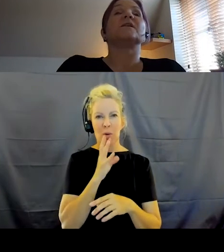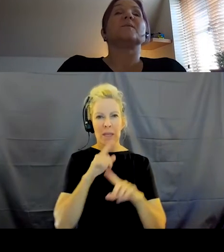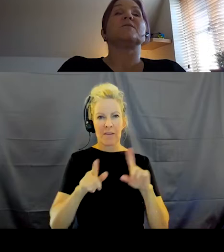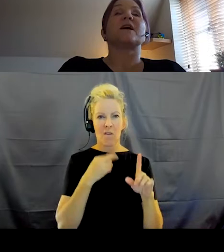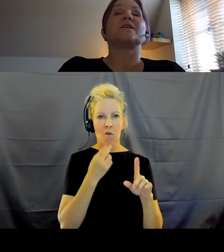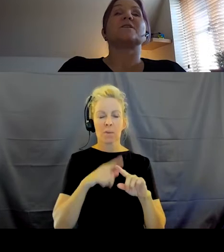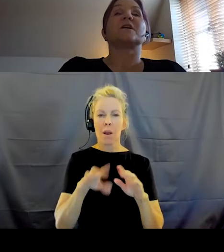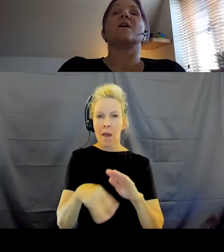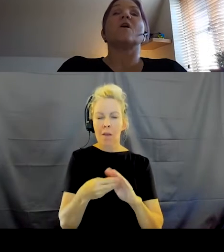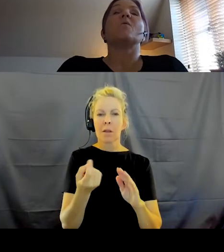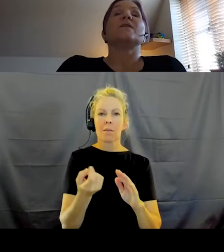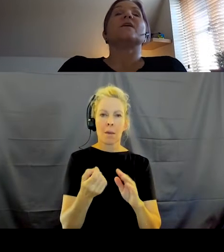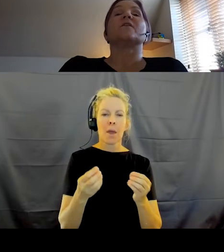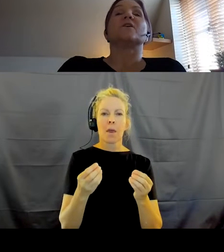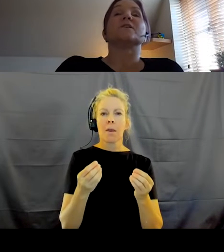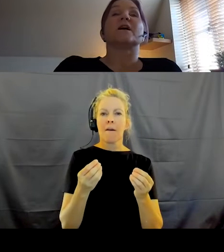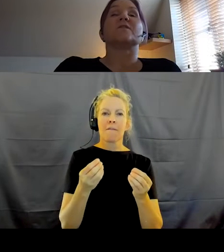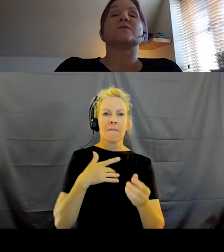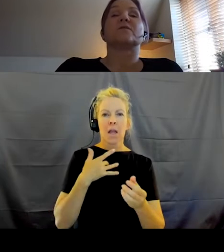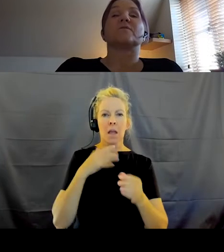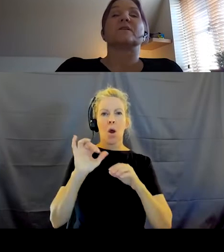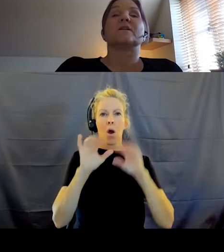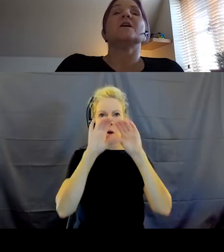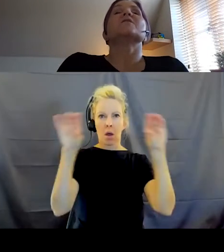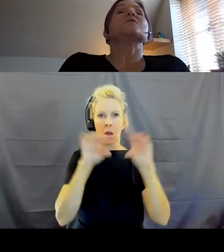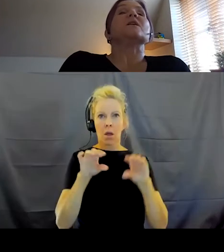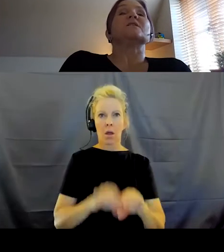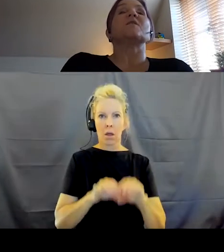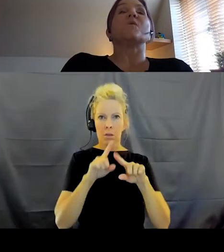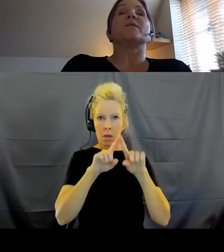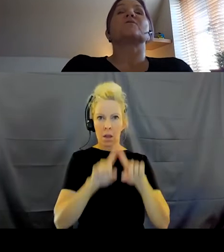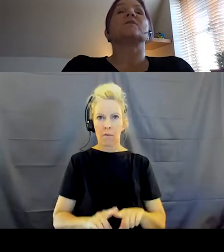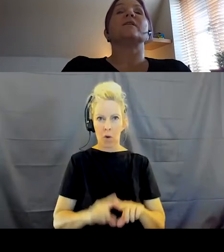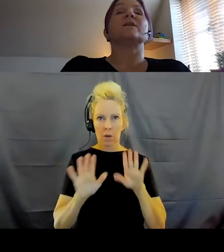little bit of texture within the context of the screenreader. So at some point the screenreader